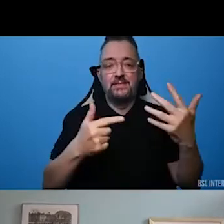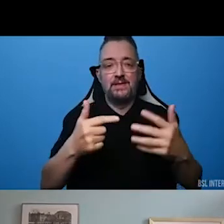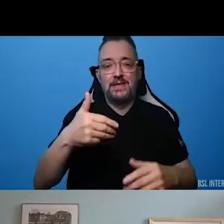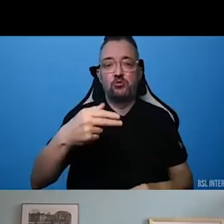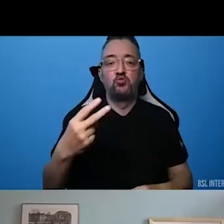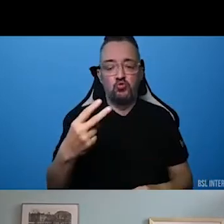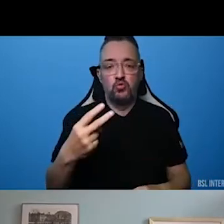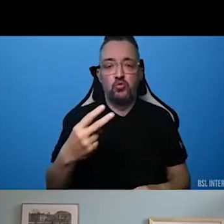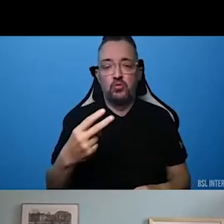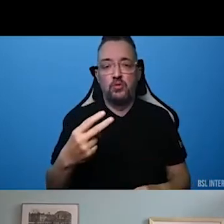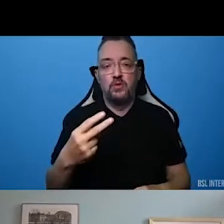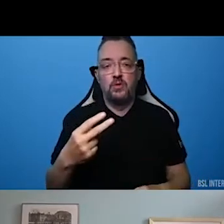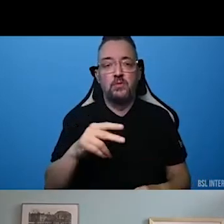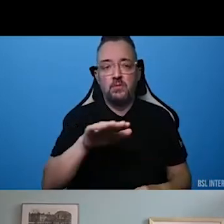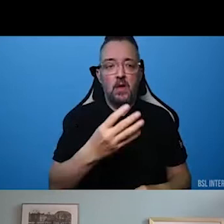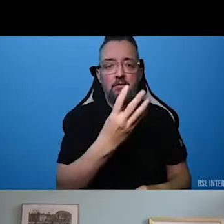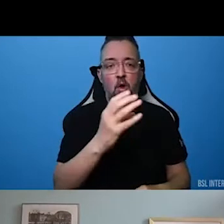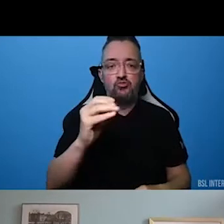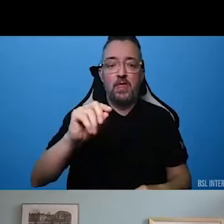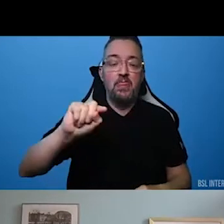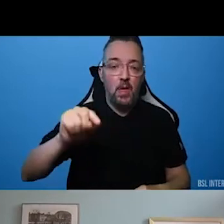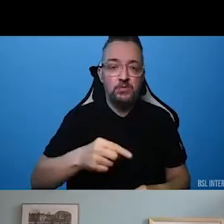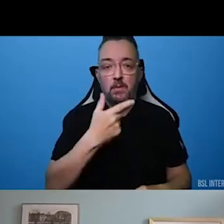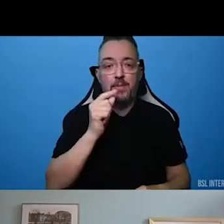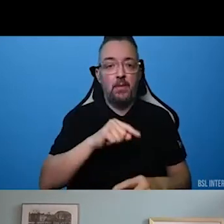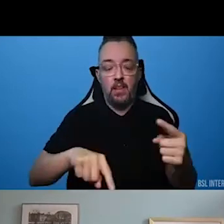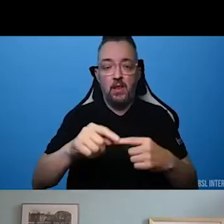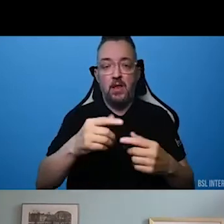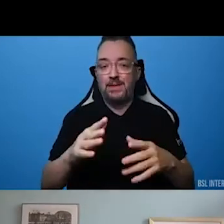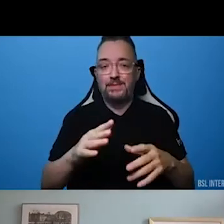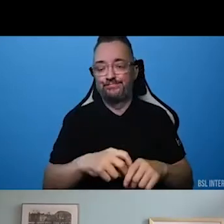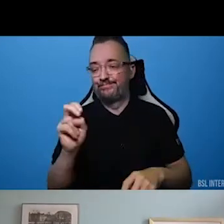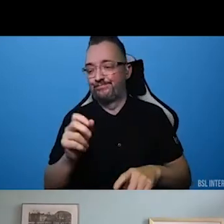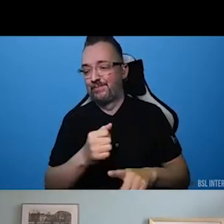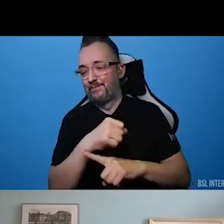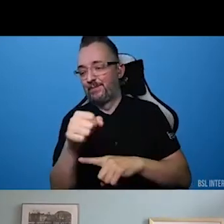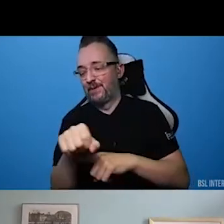about 400,000 people in Britain were boycotting slave grown sugar.